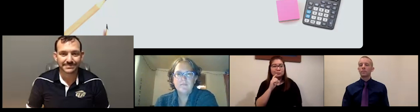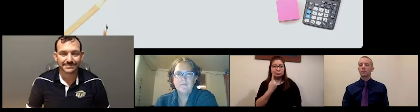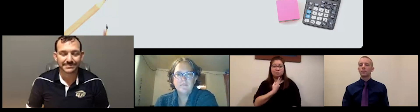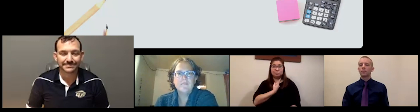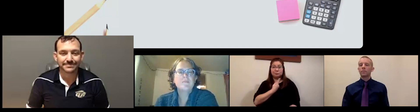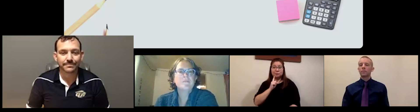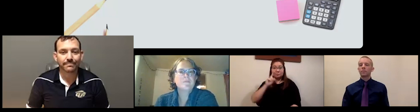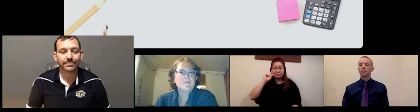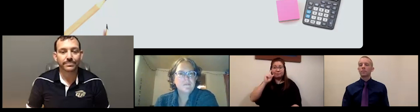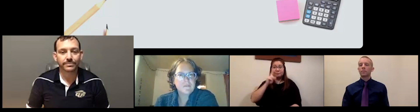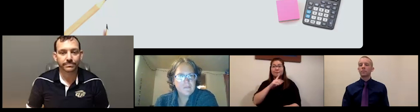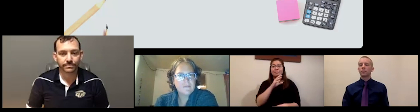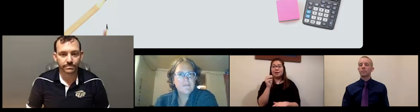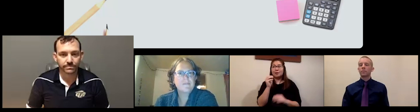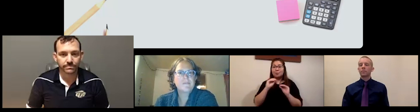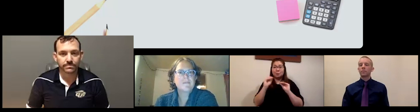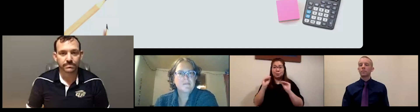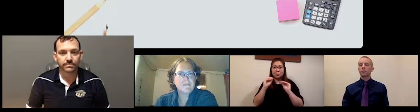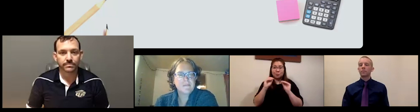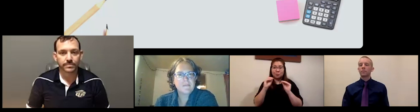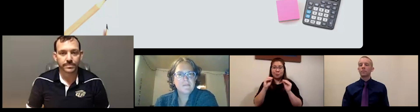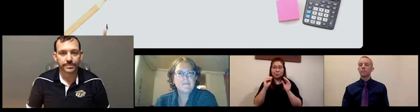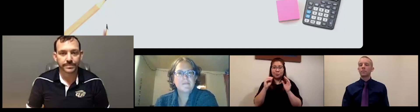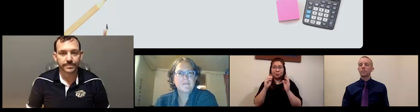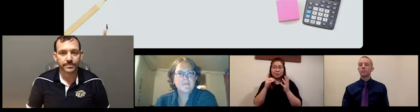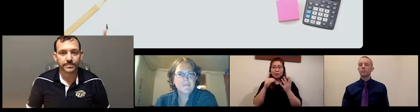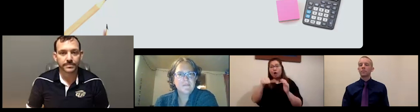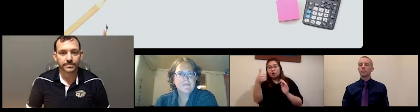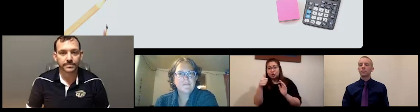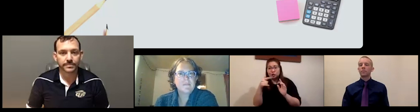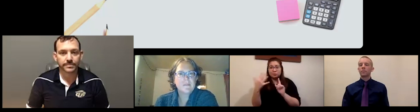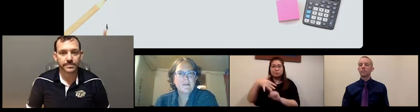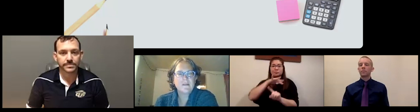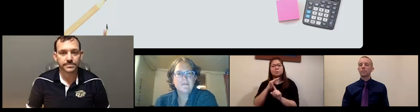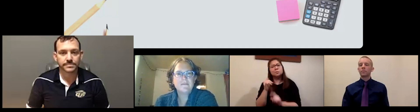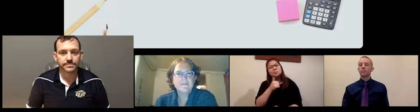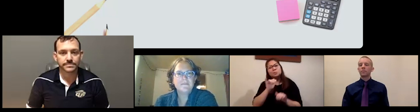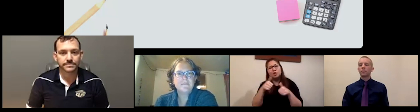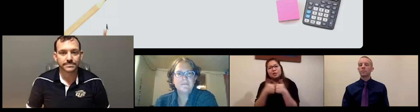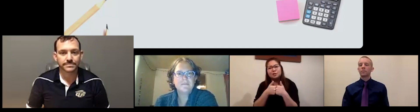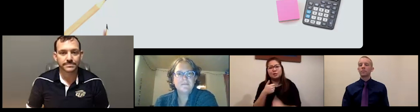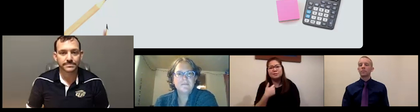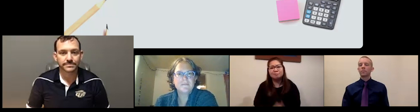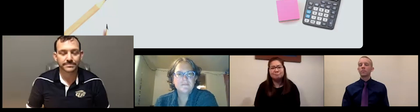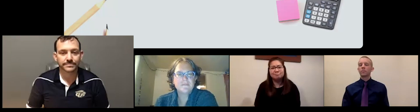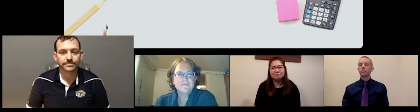I was the only deaf person and there were no other deaf people around me. That was challenging.